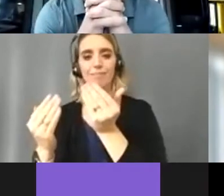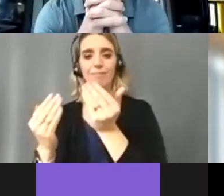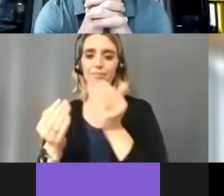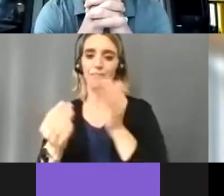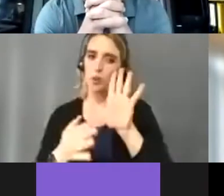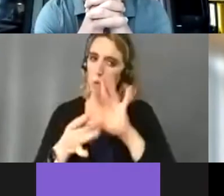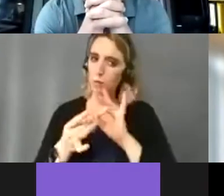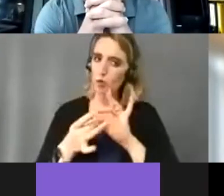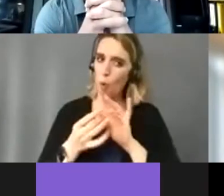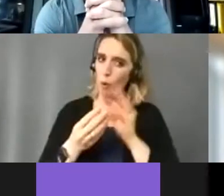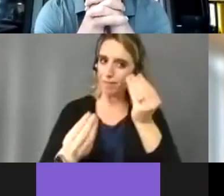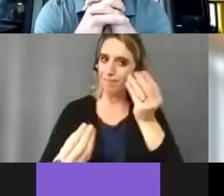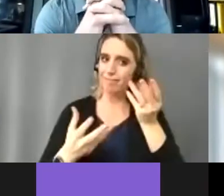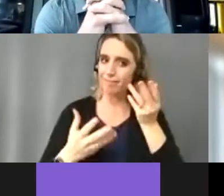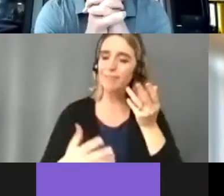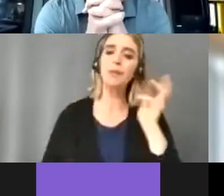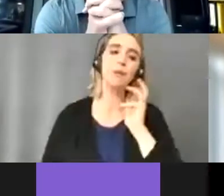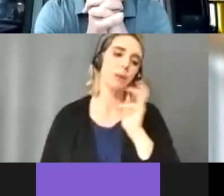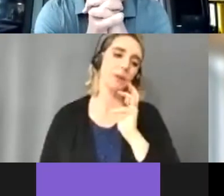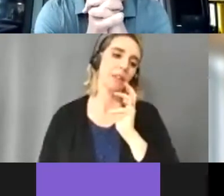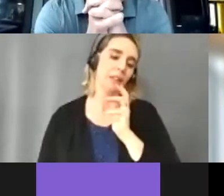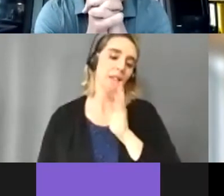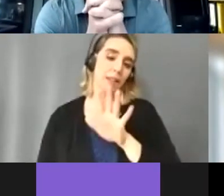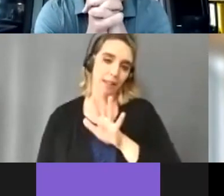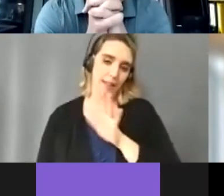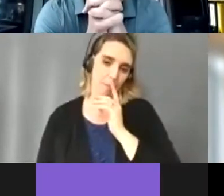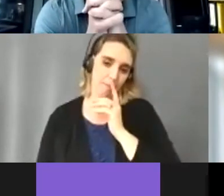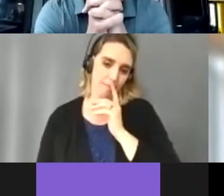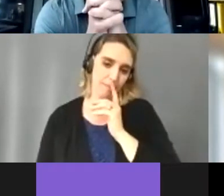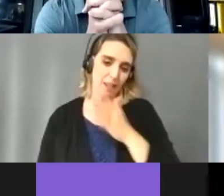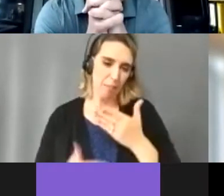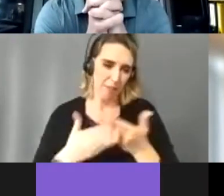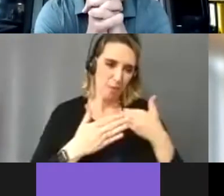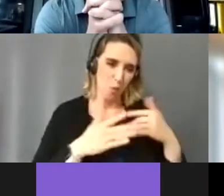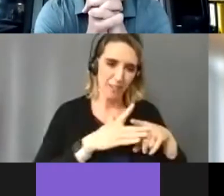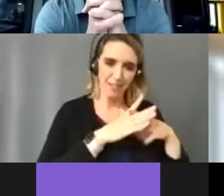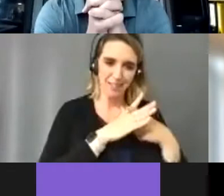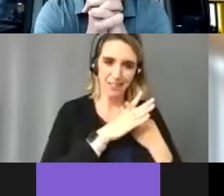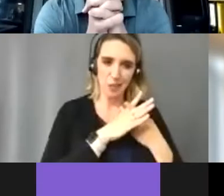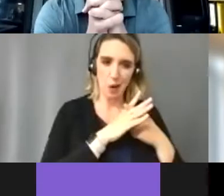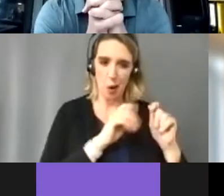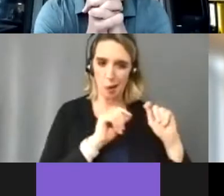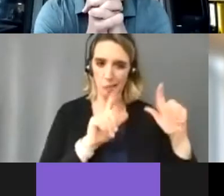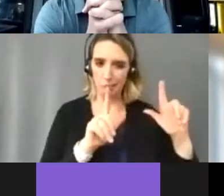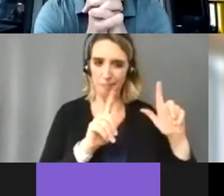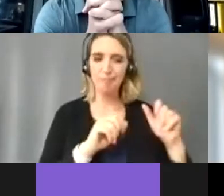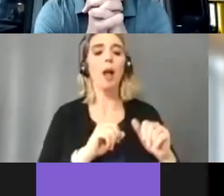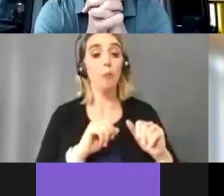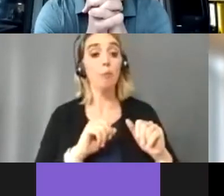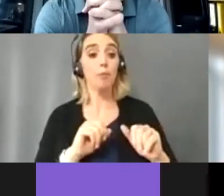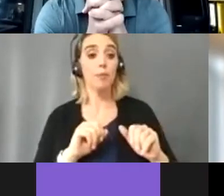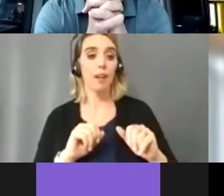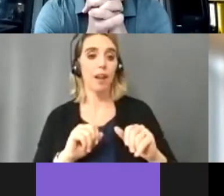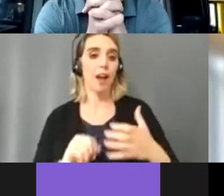I had two things, before I start my slide deck. One is I wish I could tell you